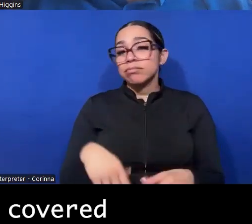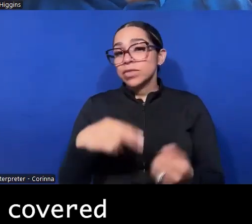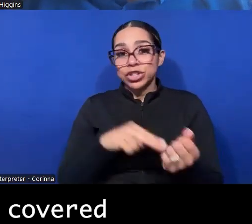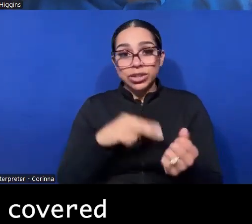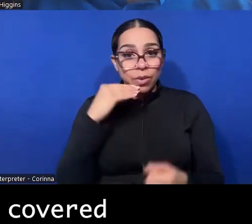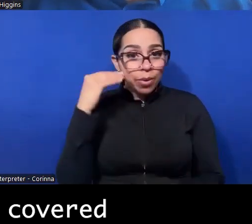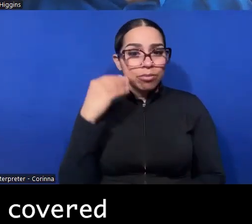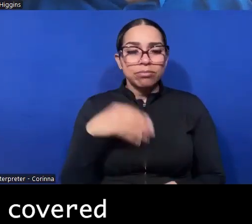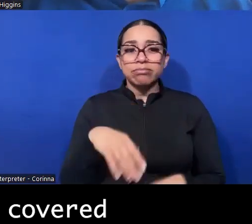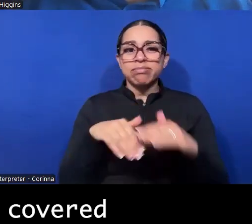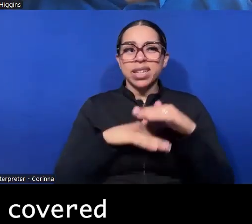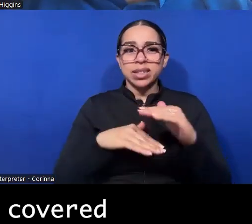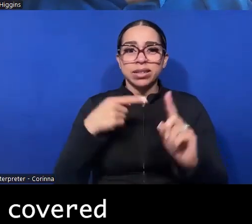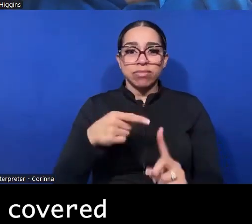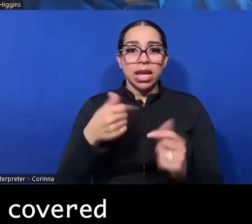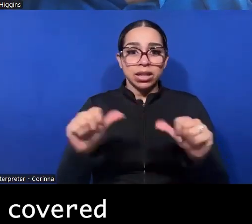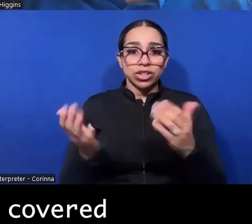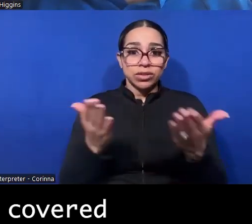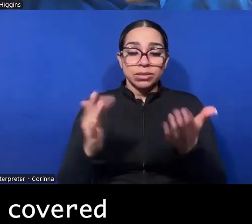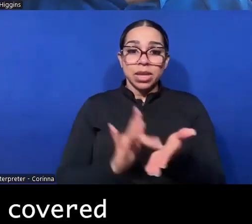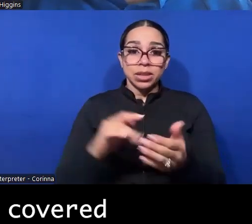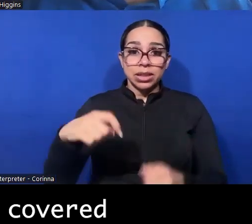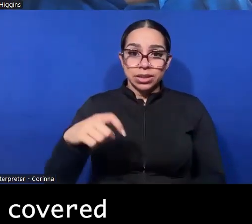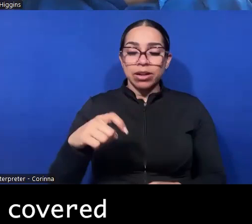that are medically necessary and covered through Medi-Cal, you're able to get.